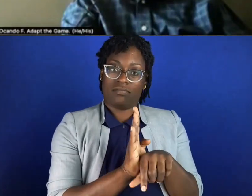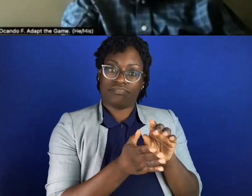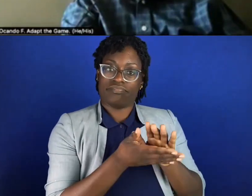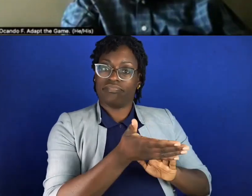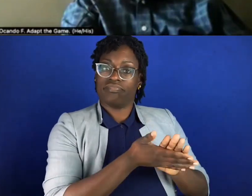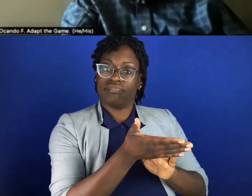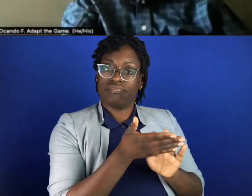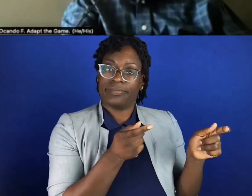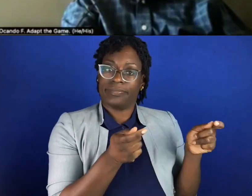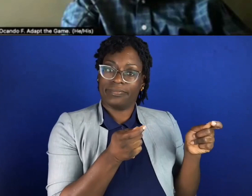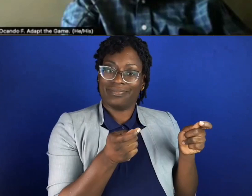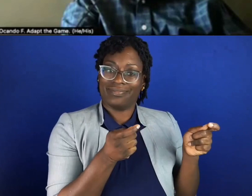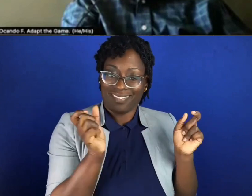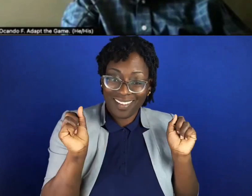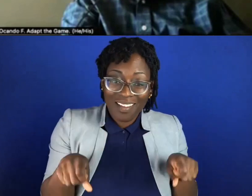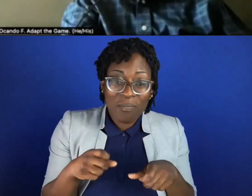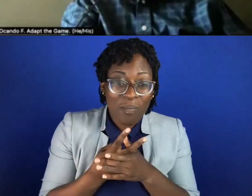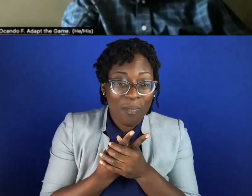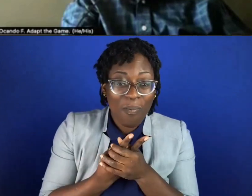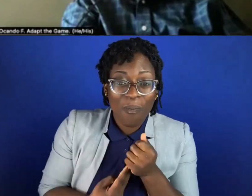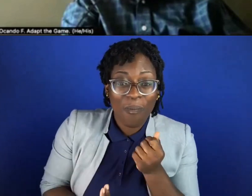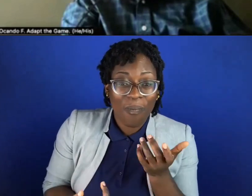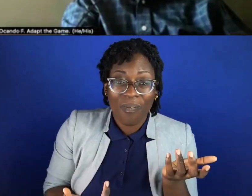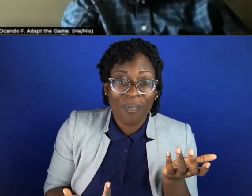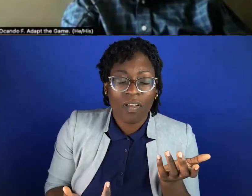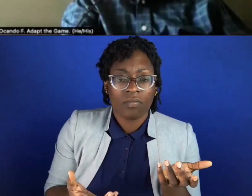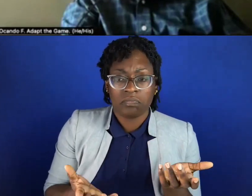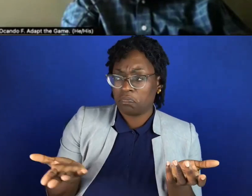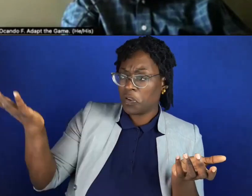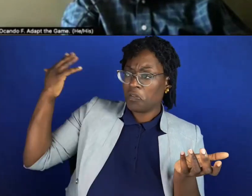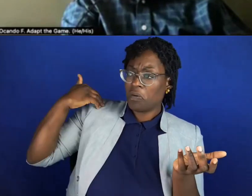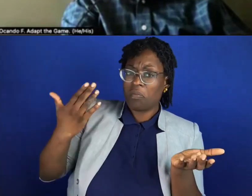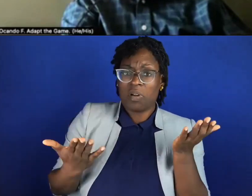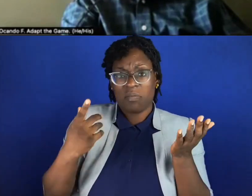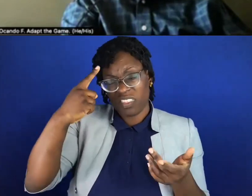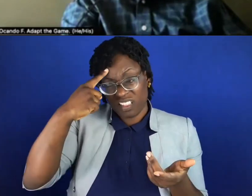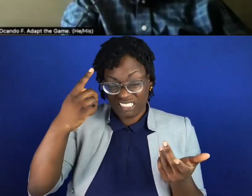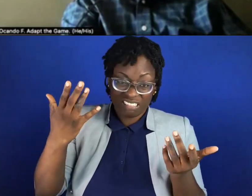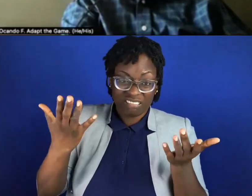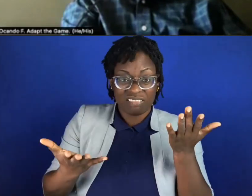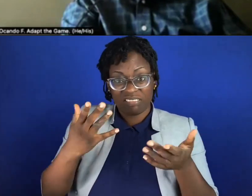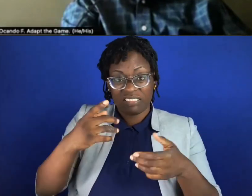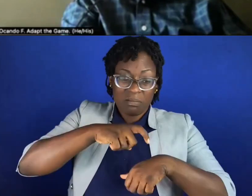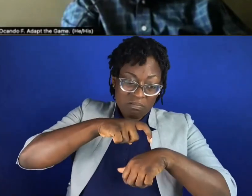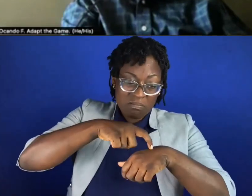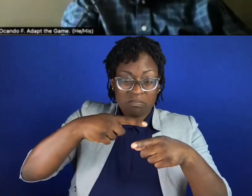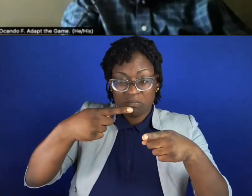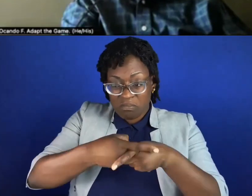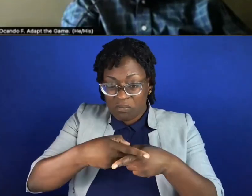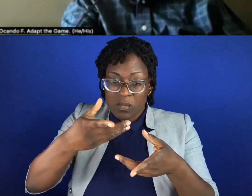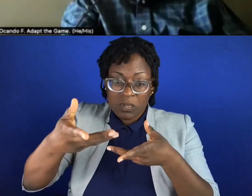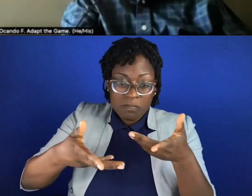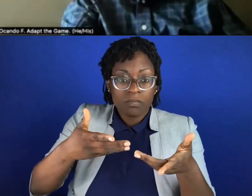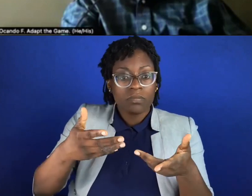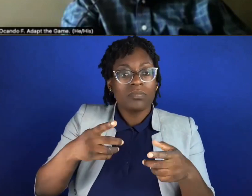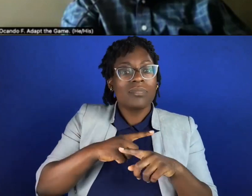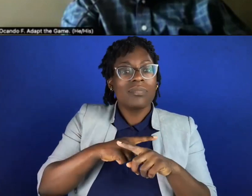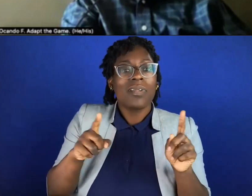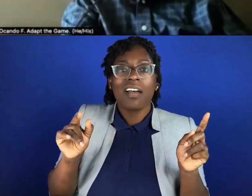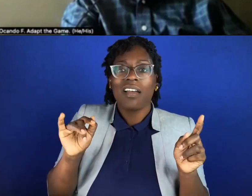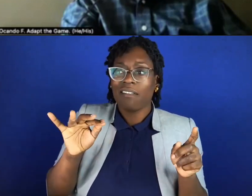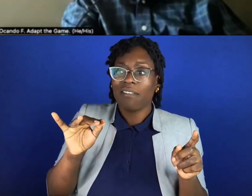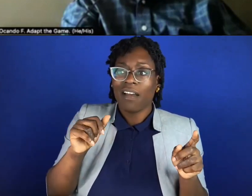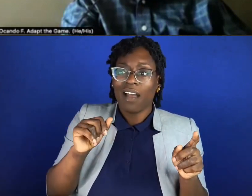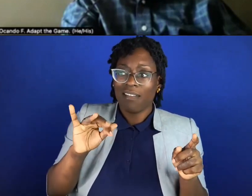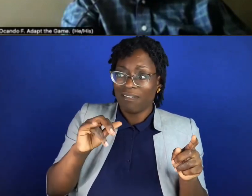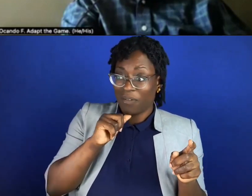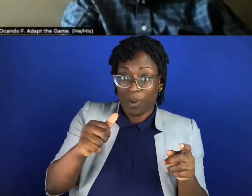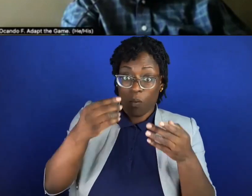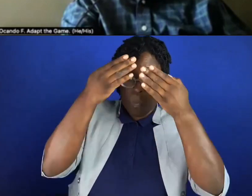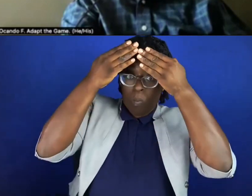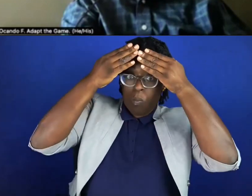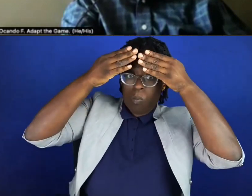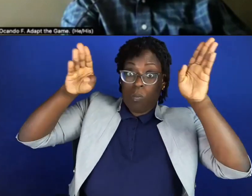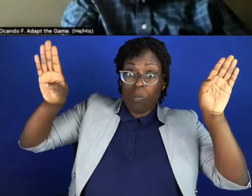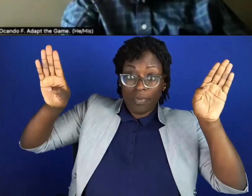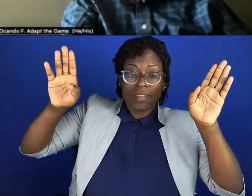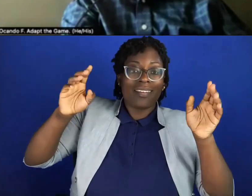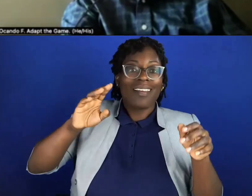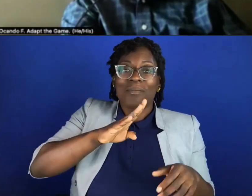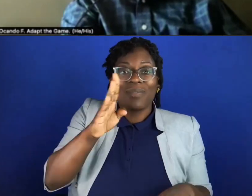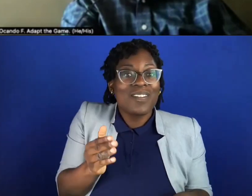company and I would have never thought about doing that if I wasn’t open to opportunities.